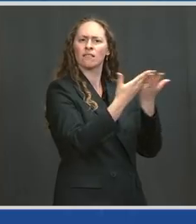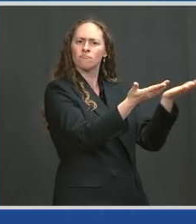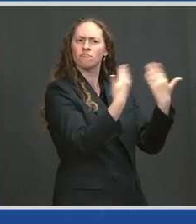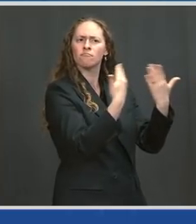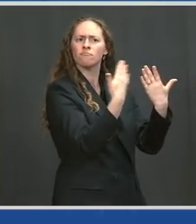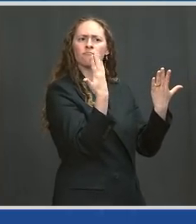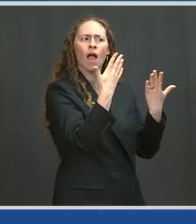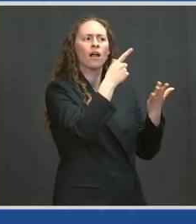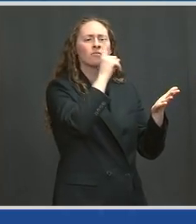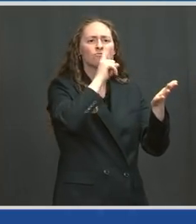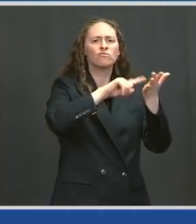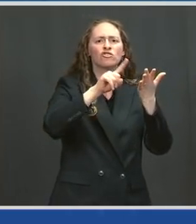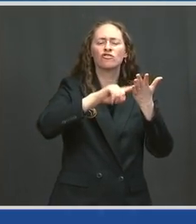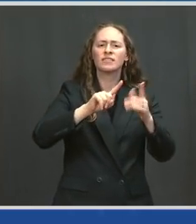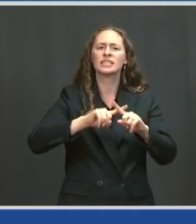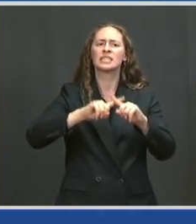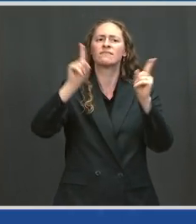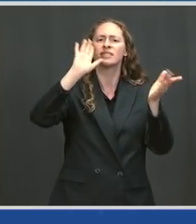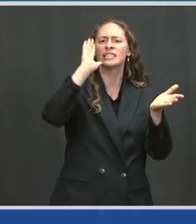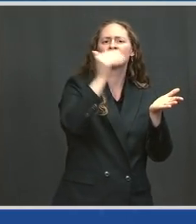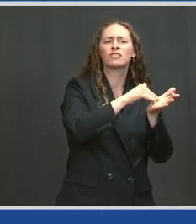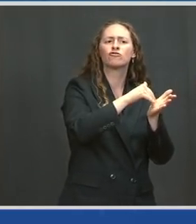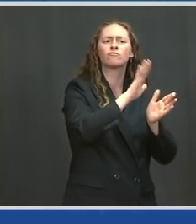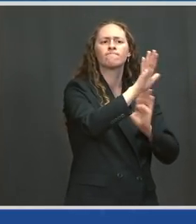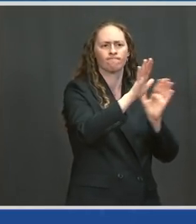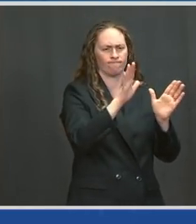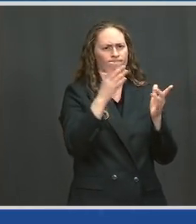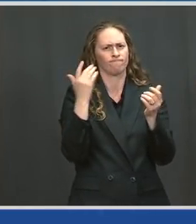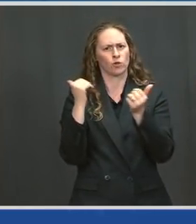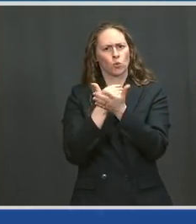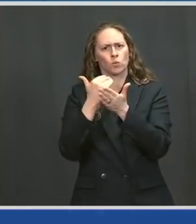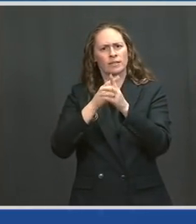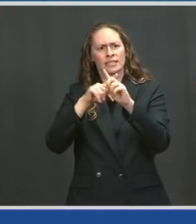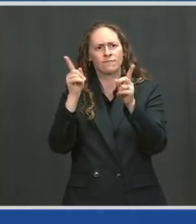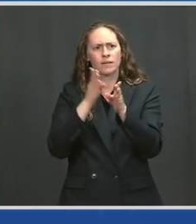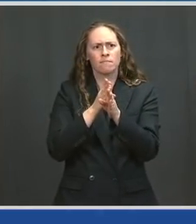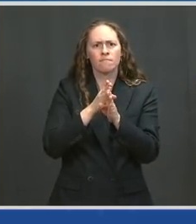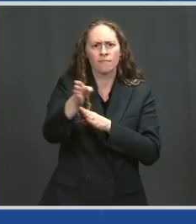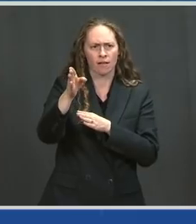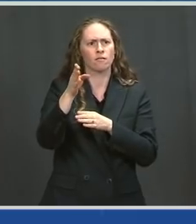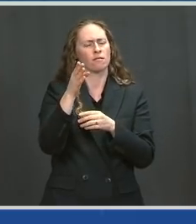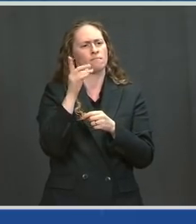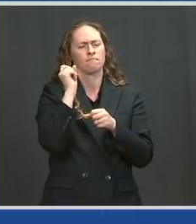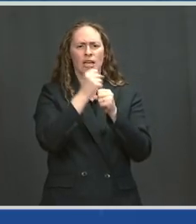and high-demand fields to compete for good-paying jobs and industries of the future like cybersecurity.